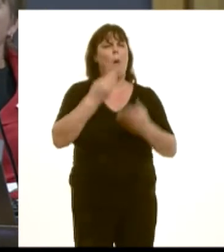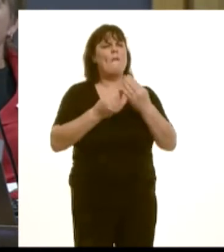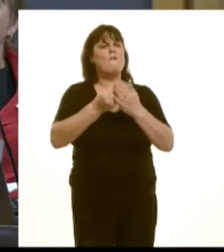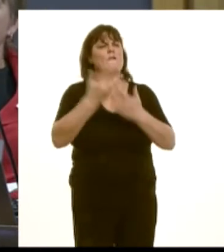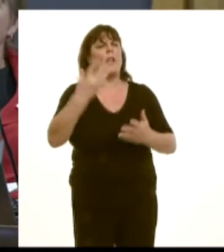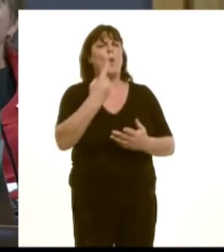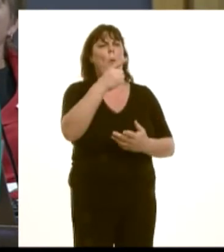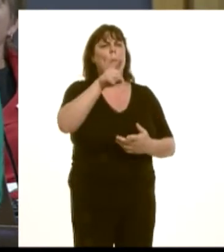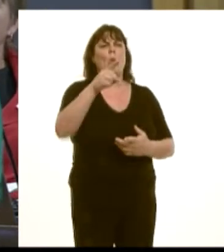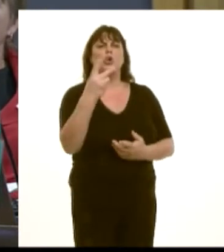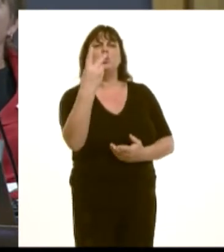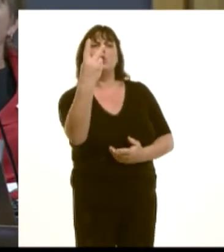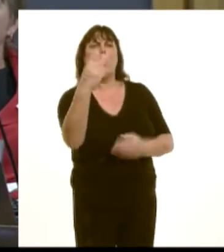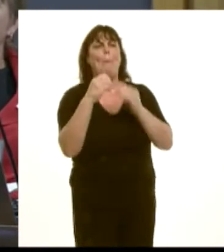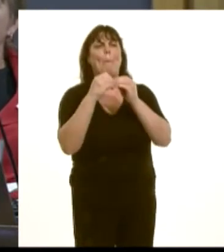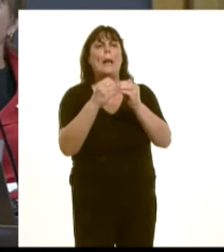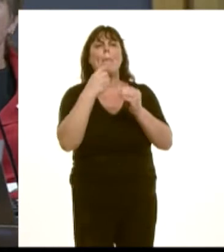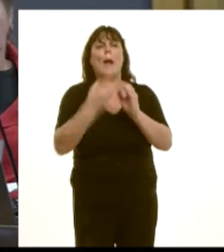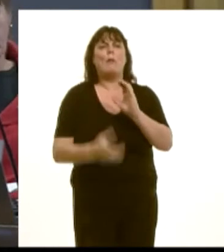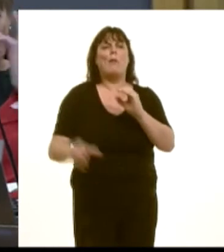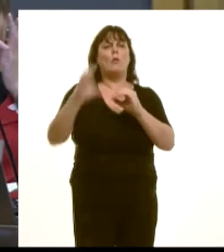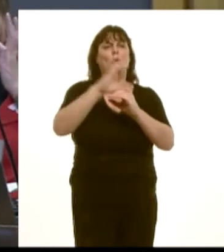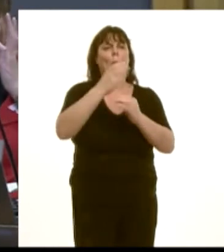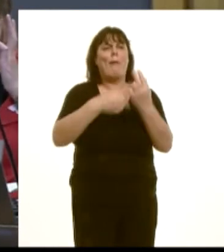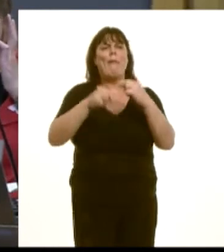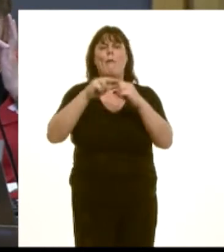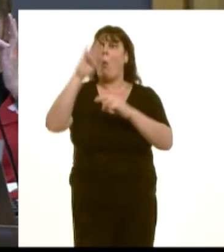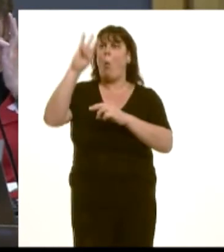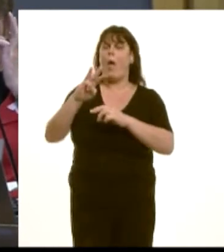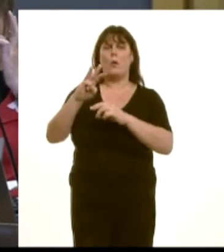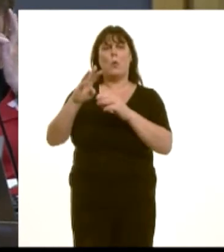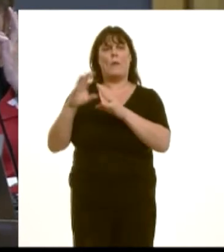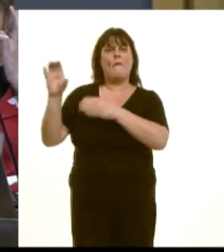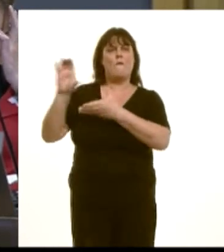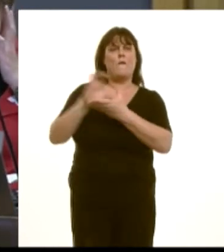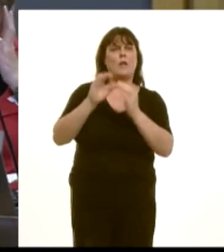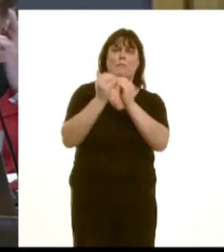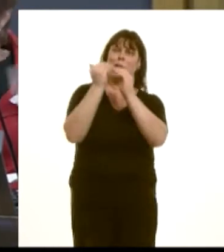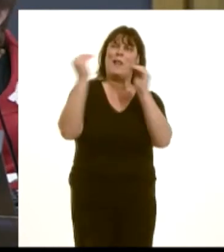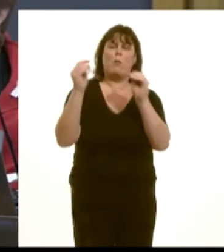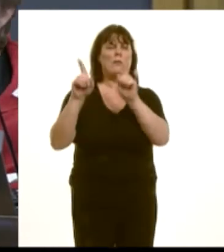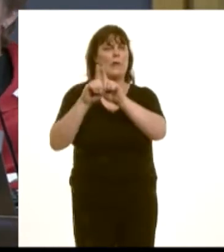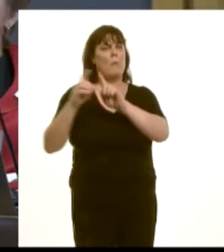1.2 billion extra if Wales was funded on the basis of parity with Scotland. Holtham showed that